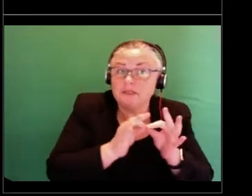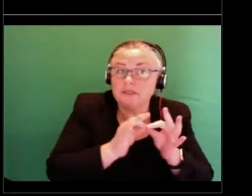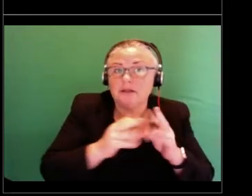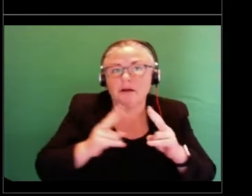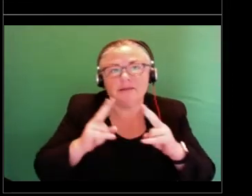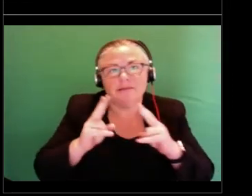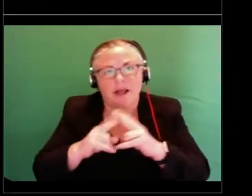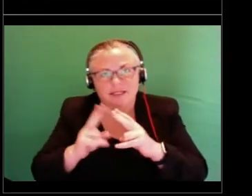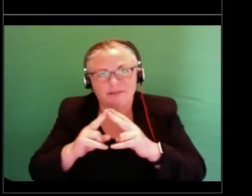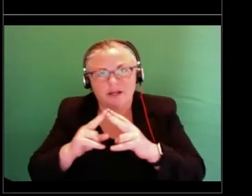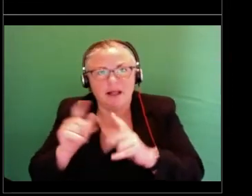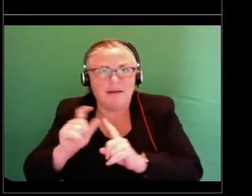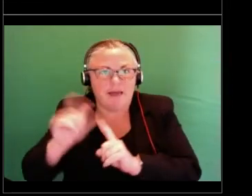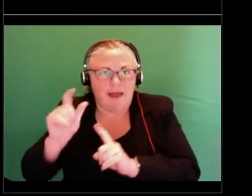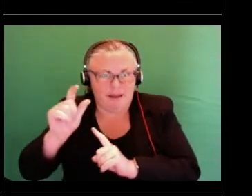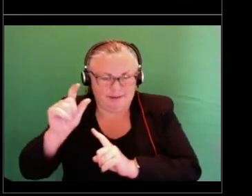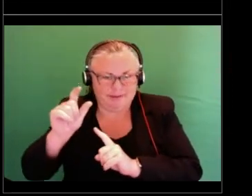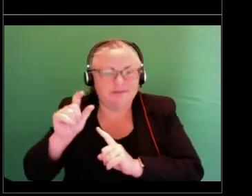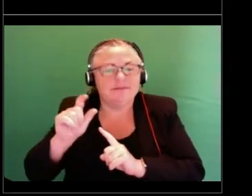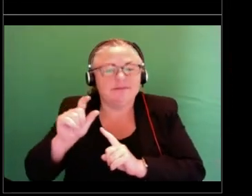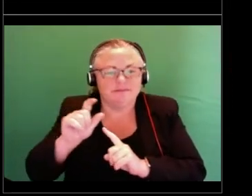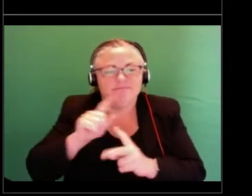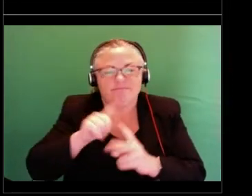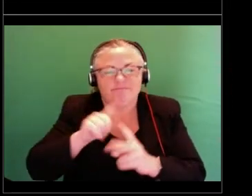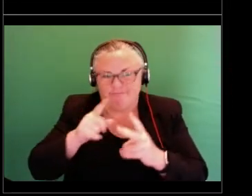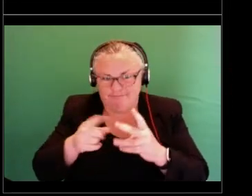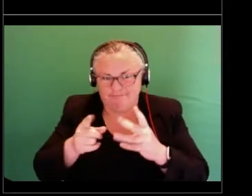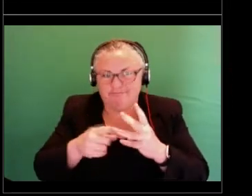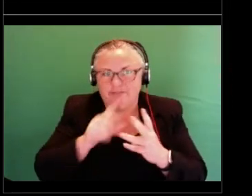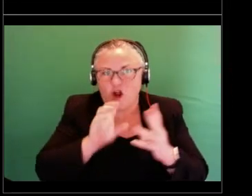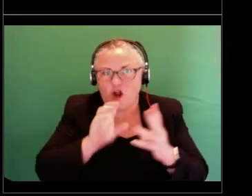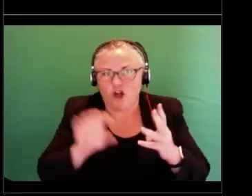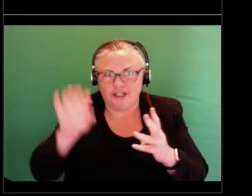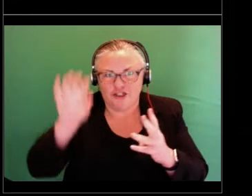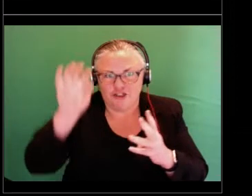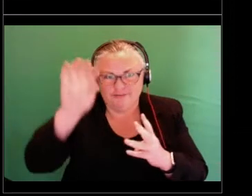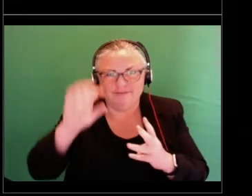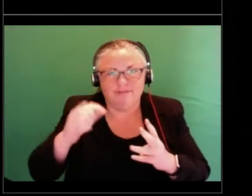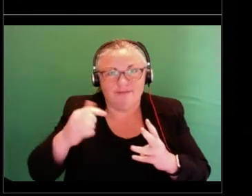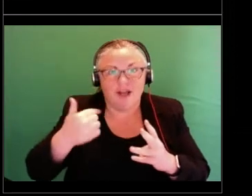of issues, I would encourage you to refer them to us so we can obtain further information